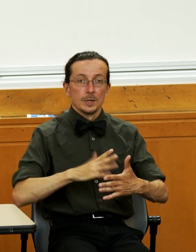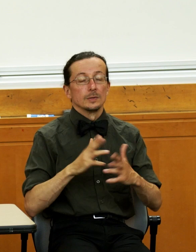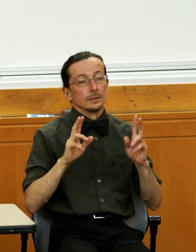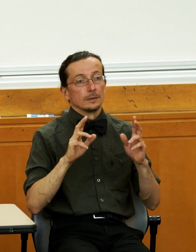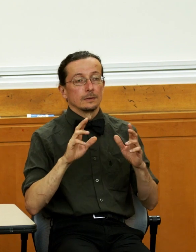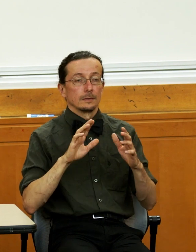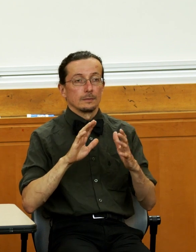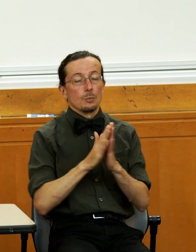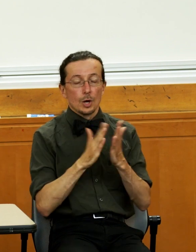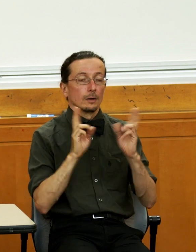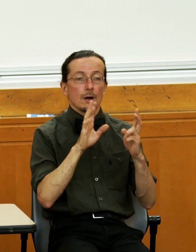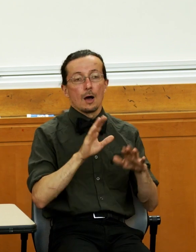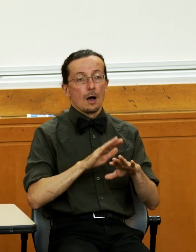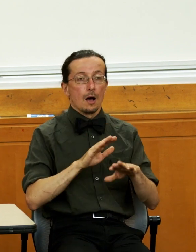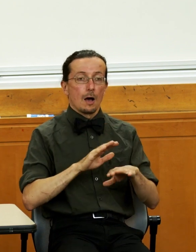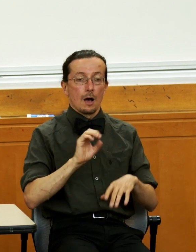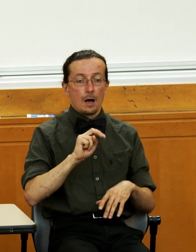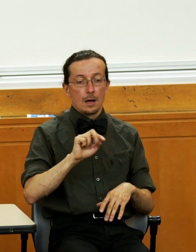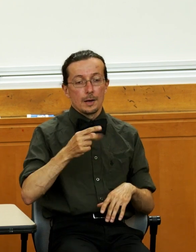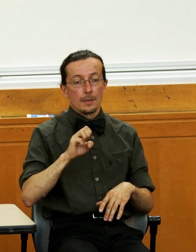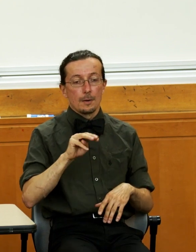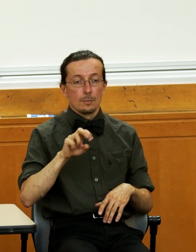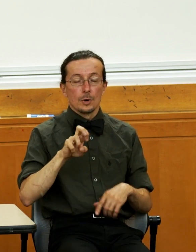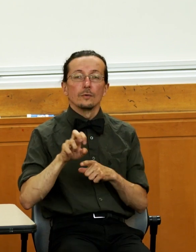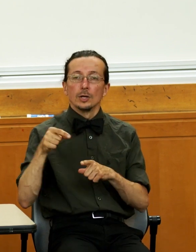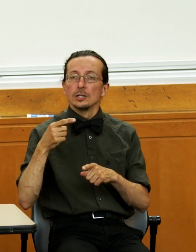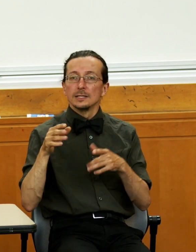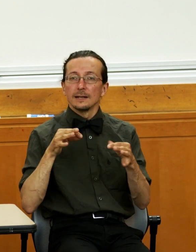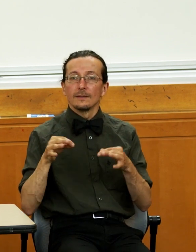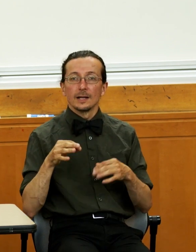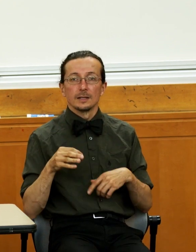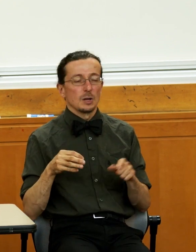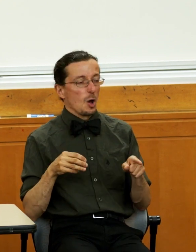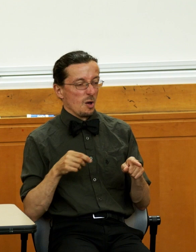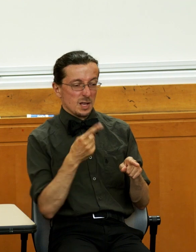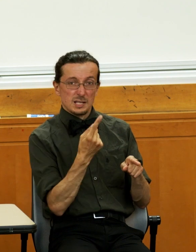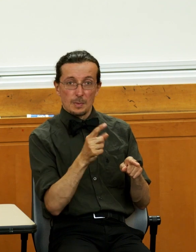Foster Lucia defines appropriation as taking something as one's own and notes